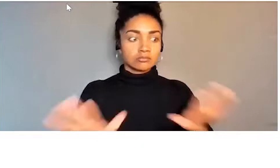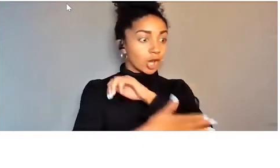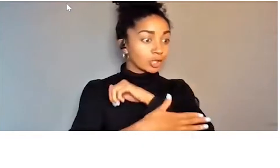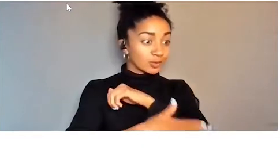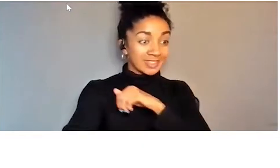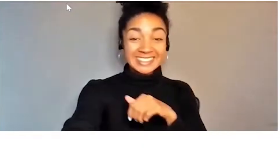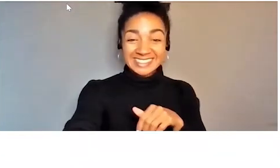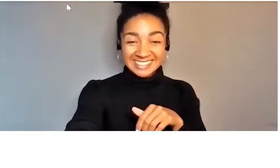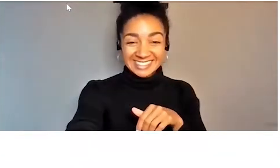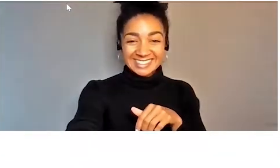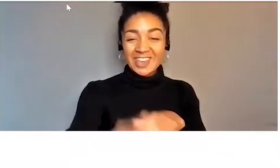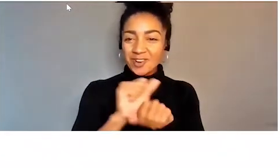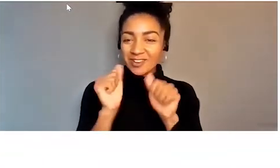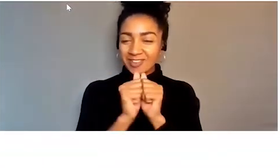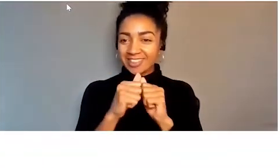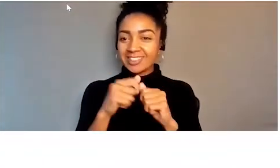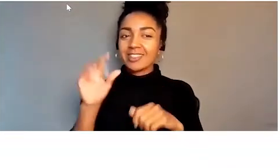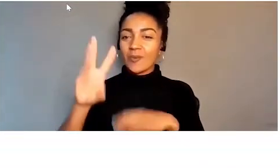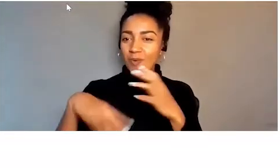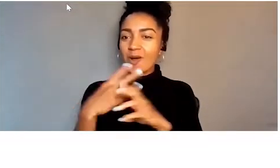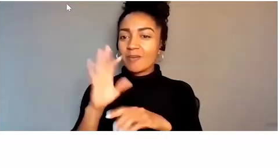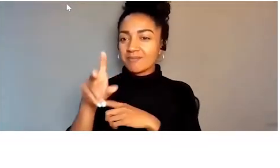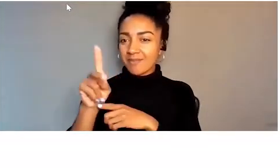So those global priorities that I spoke about previously, really operationalizing them at country level and we've got some concrete examples there and also working with the